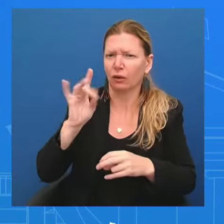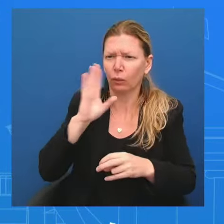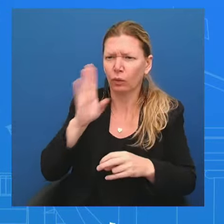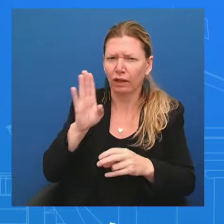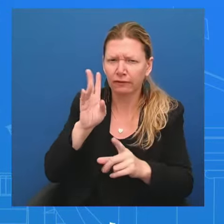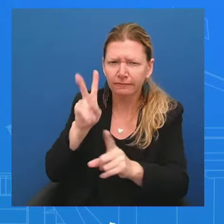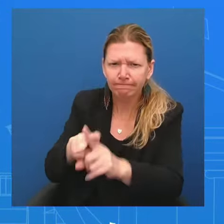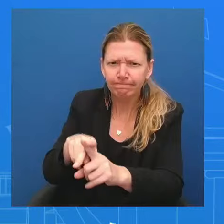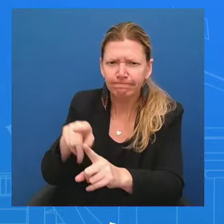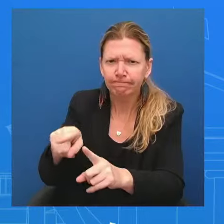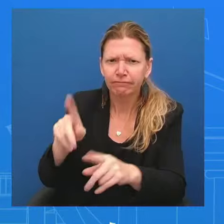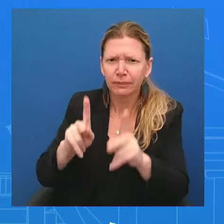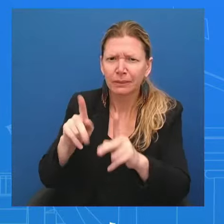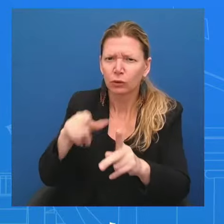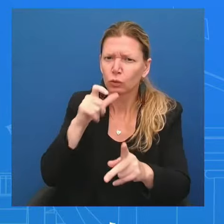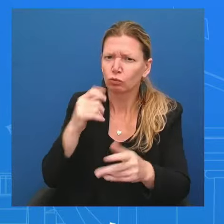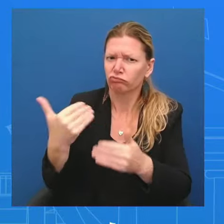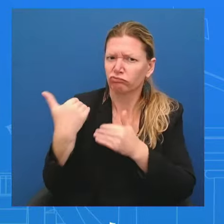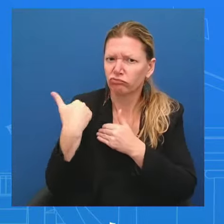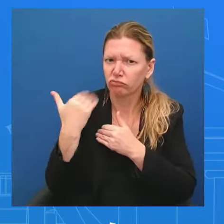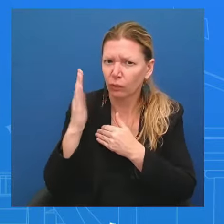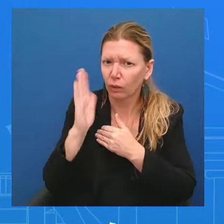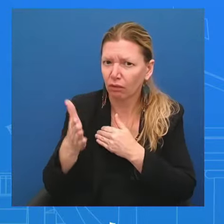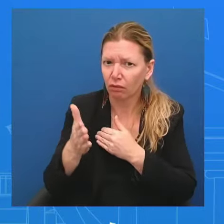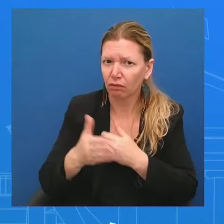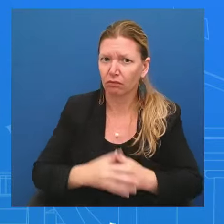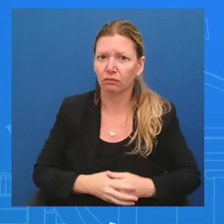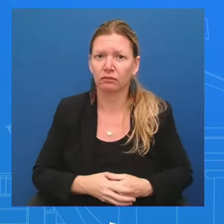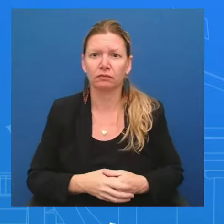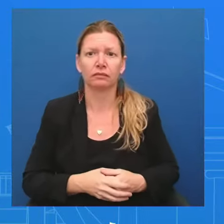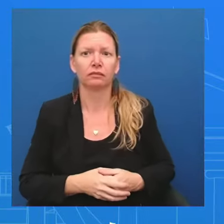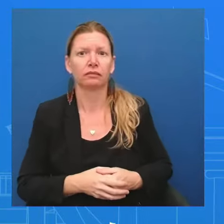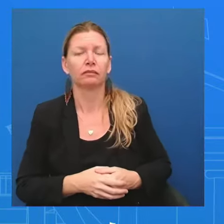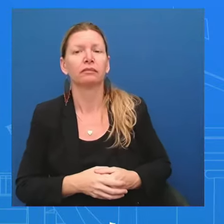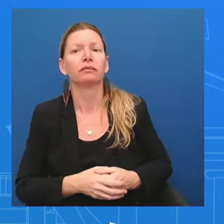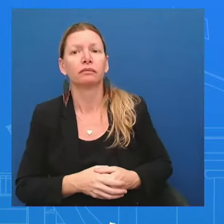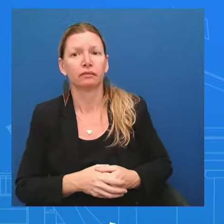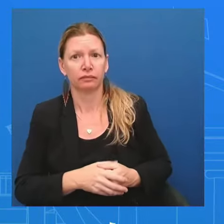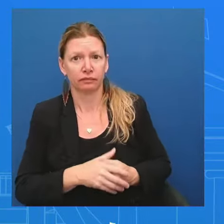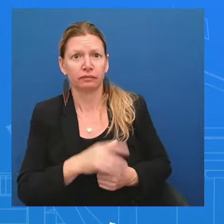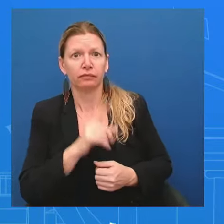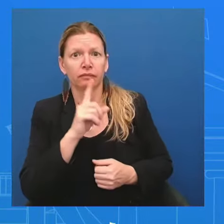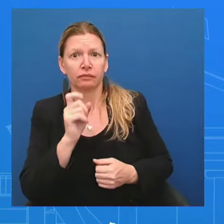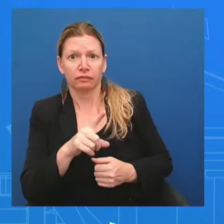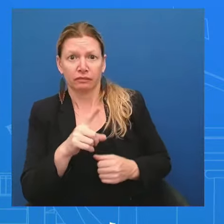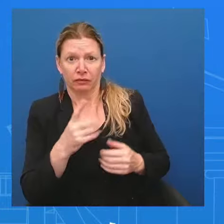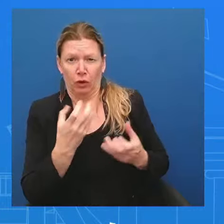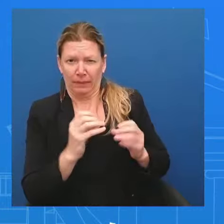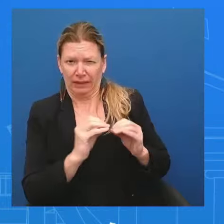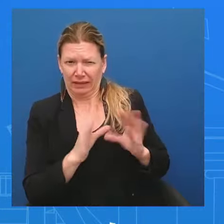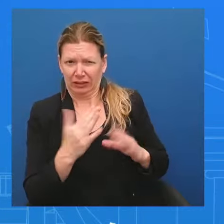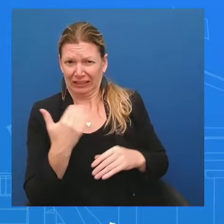The Press: Thank you. I want to be clear. After this weekend's strike, are some sure that nothing about US policy has changed